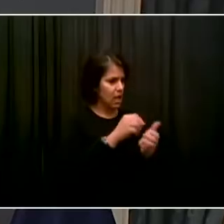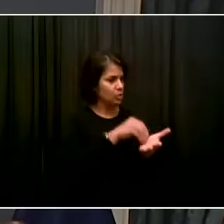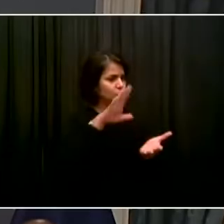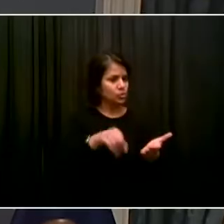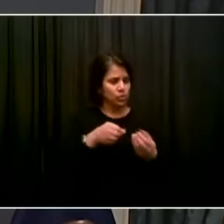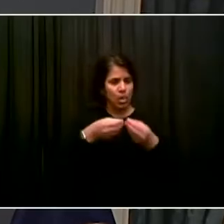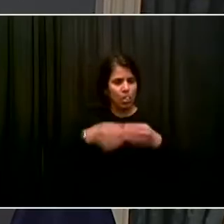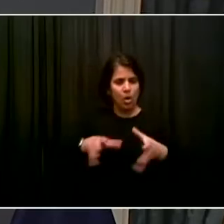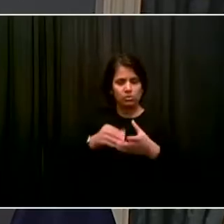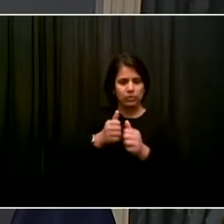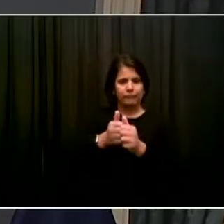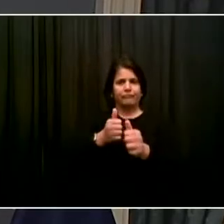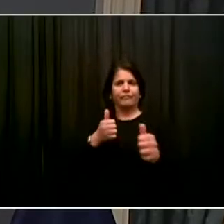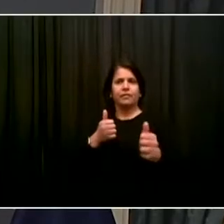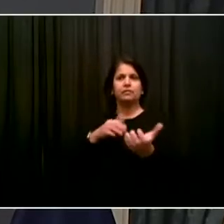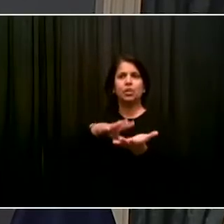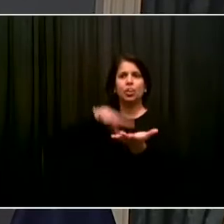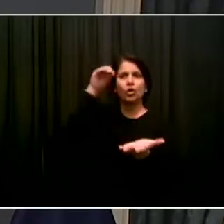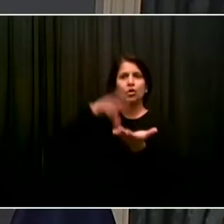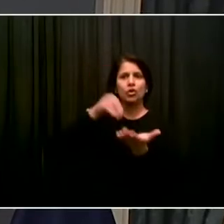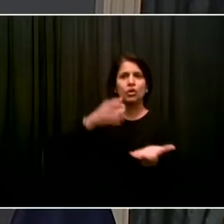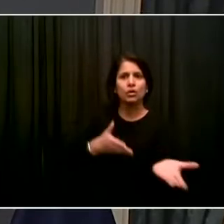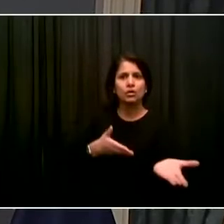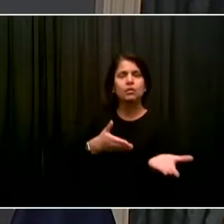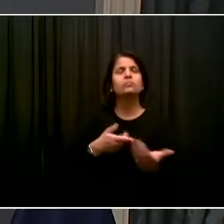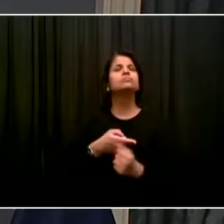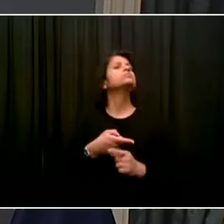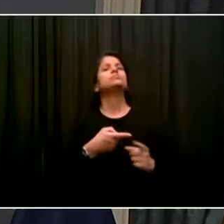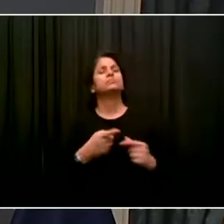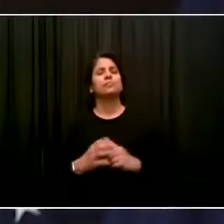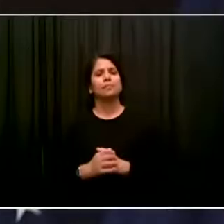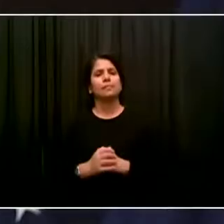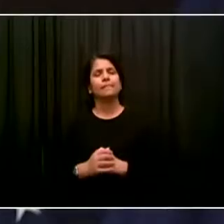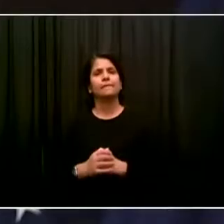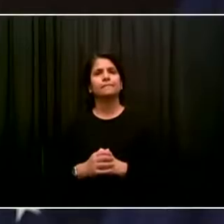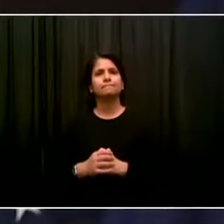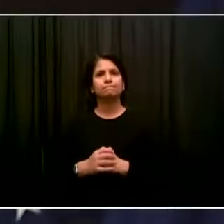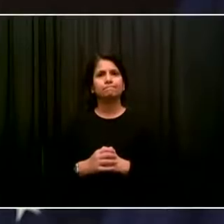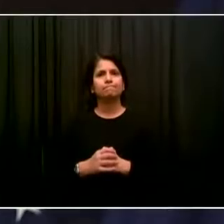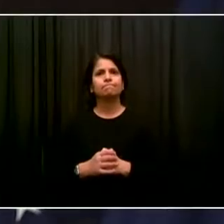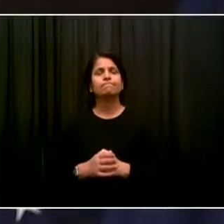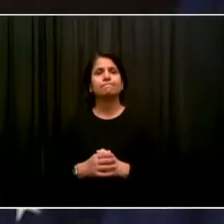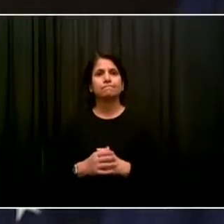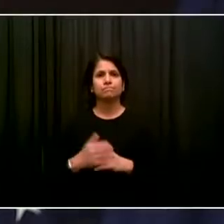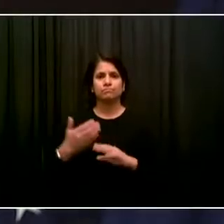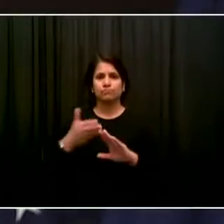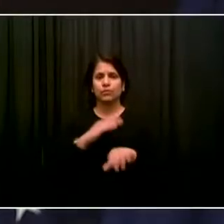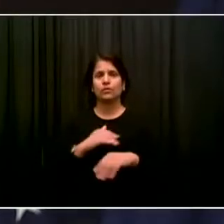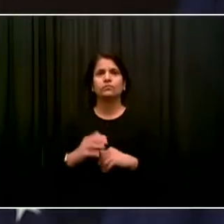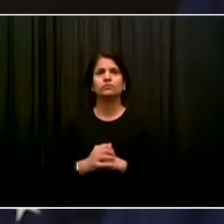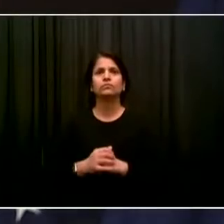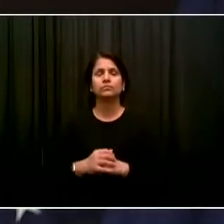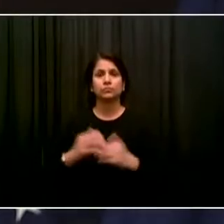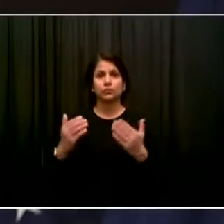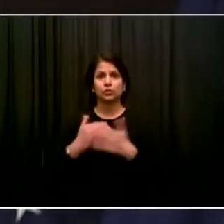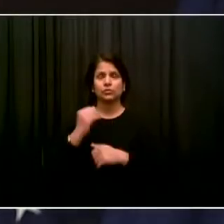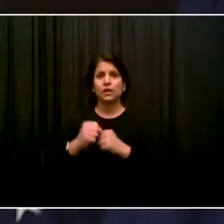THAT THERE ISN'T EVEN AN ASYNCHRONOUS OPTION FOR THESE